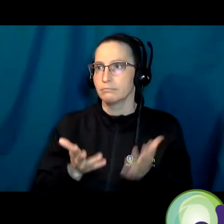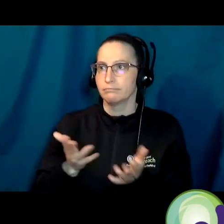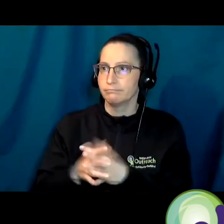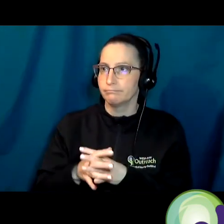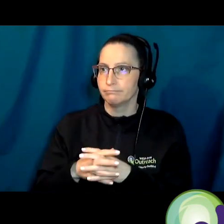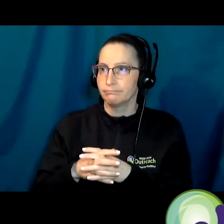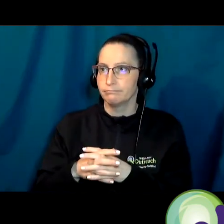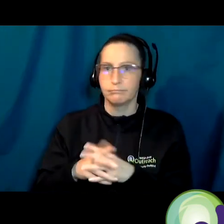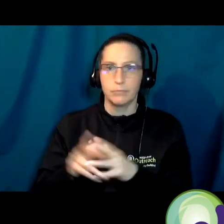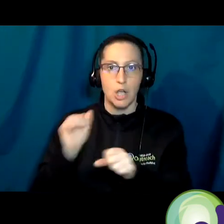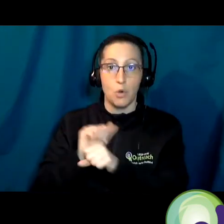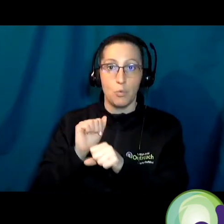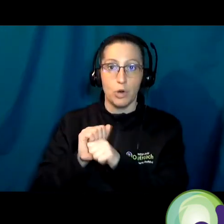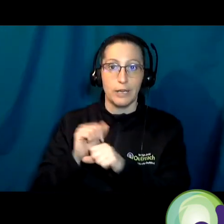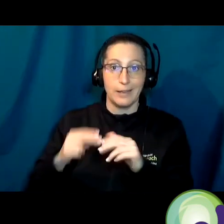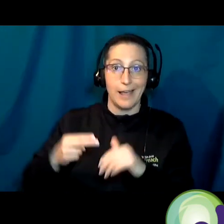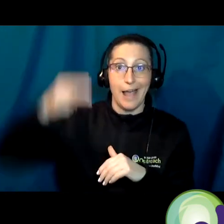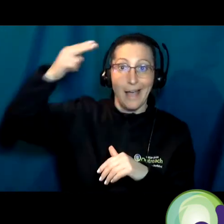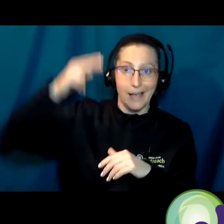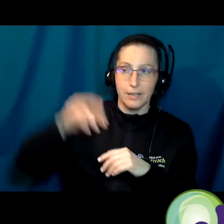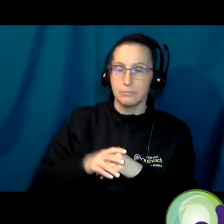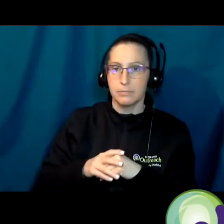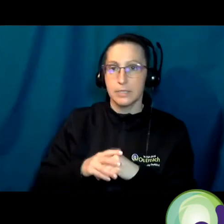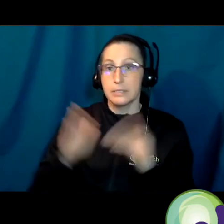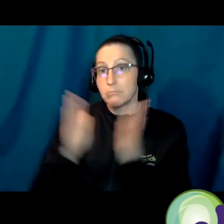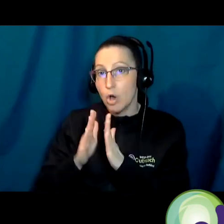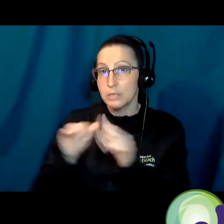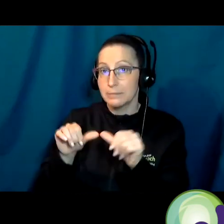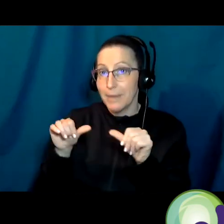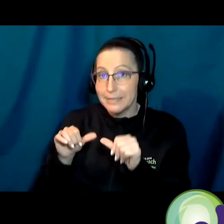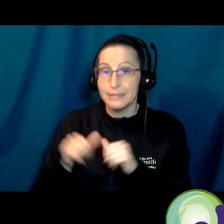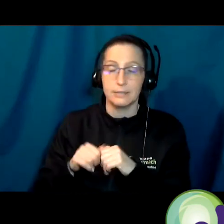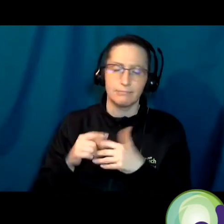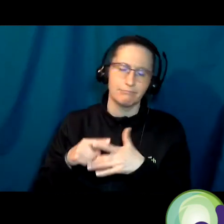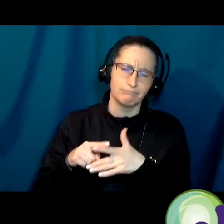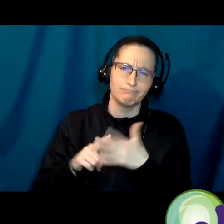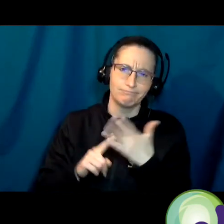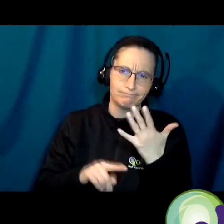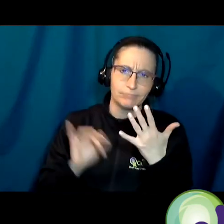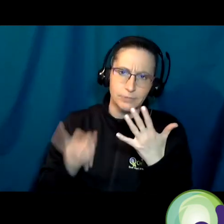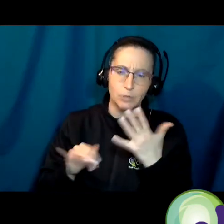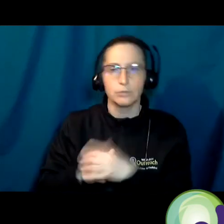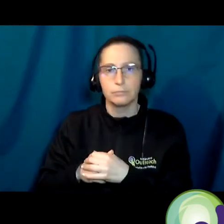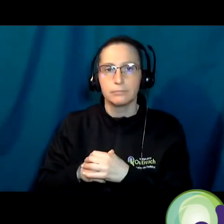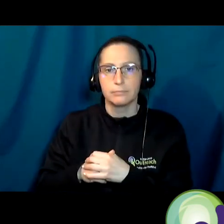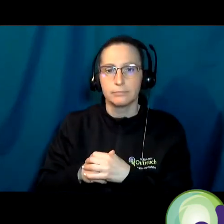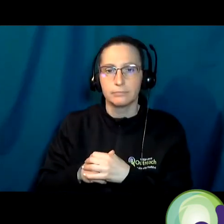work at heights, confined spaces, any of those positions specific training pieces.